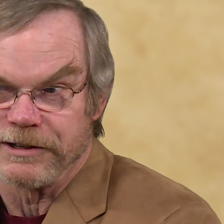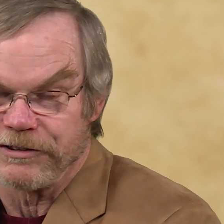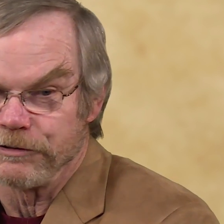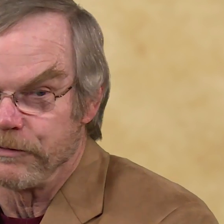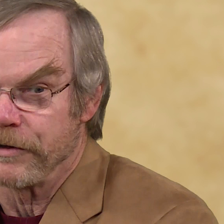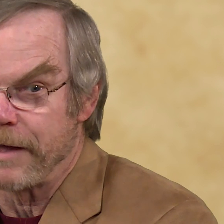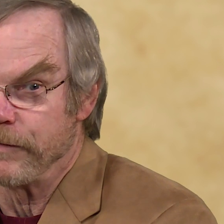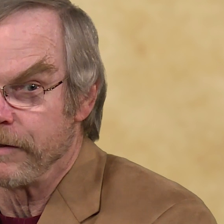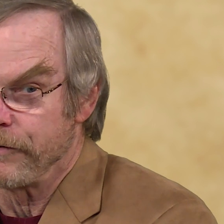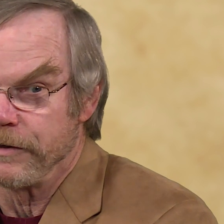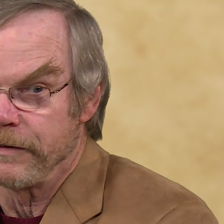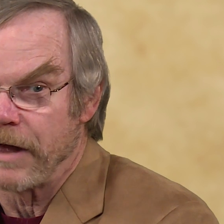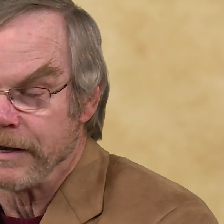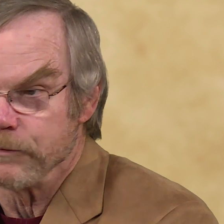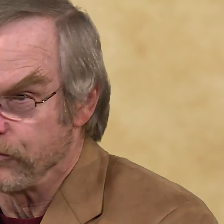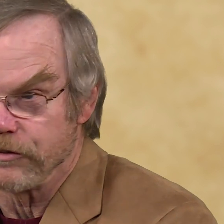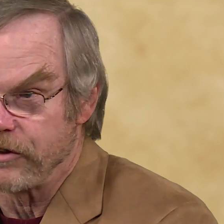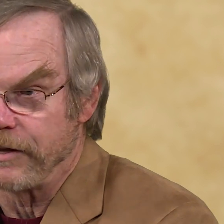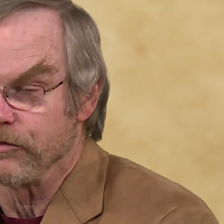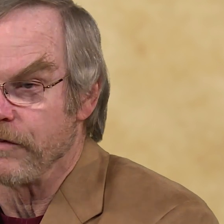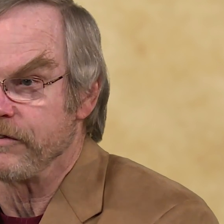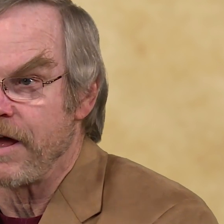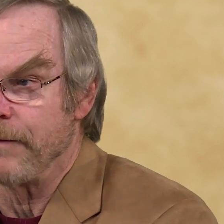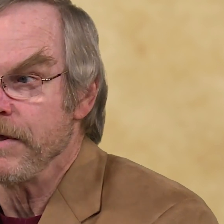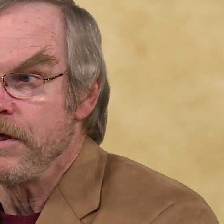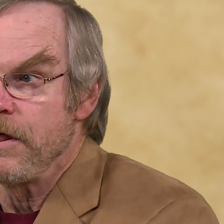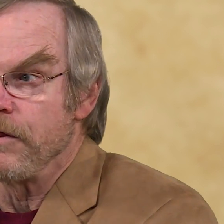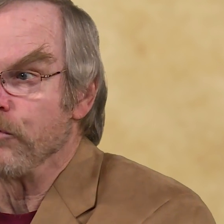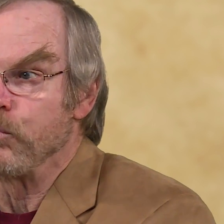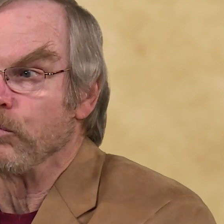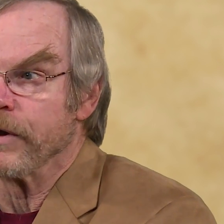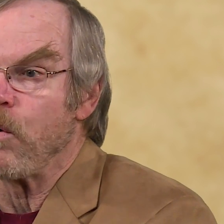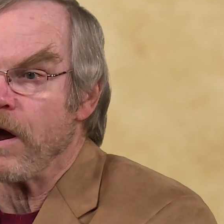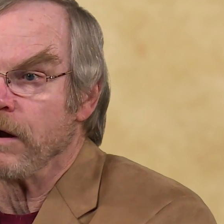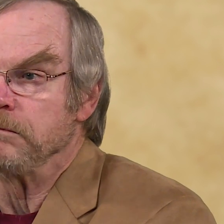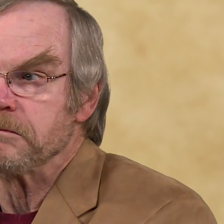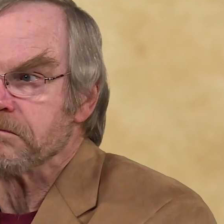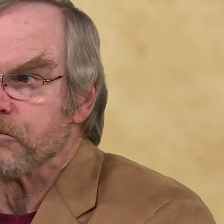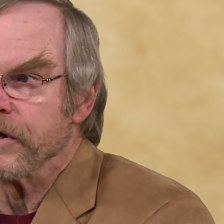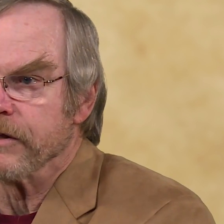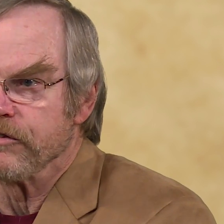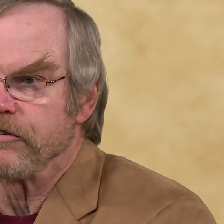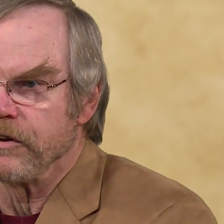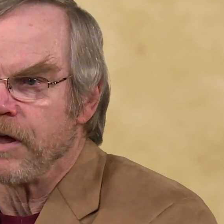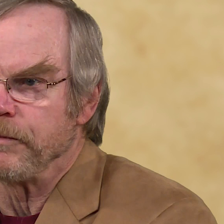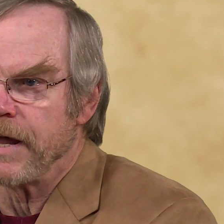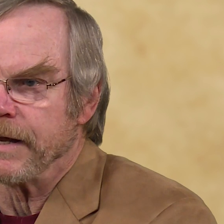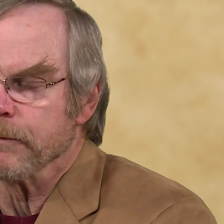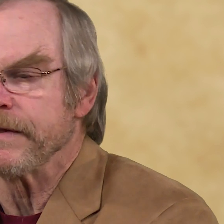those vocabulary items change all the time. This will require pretty consistent updating